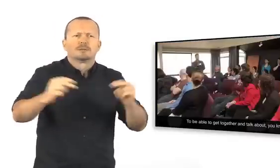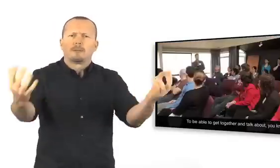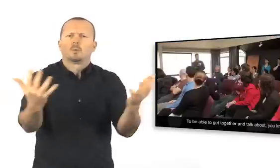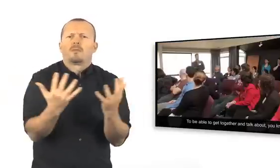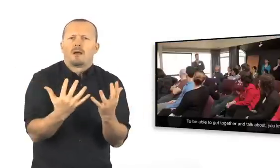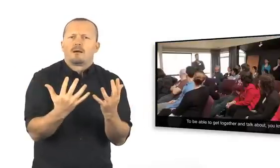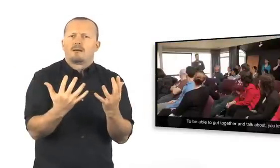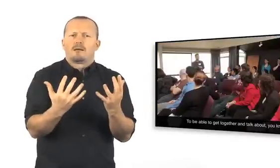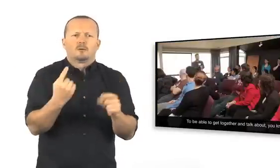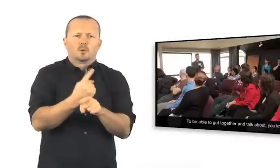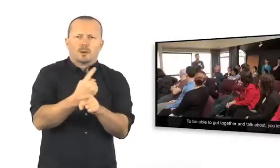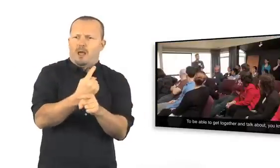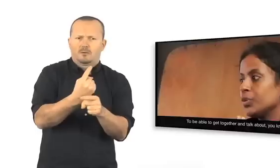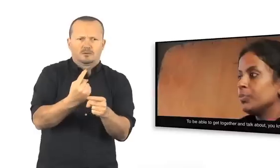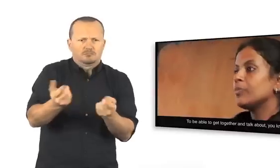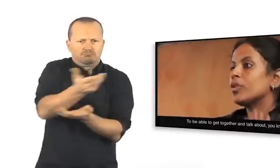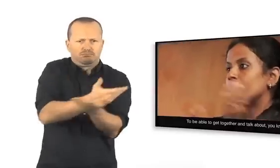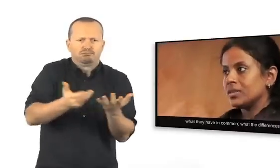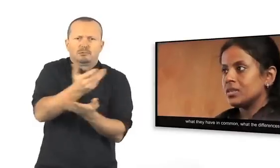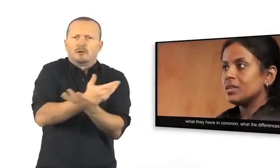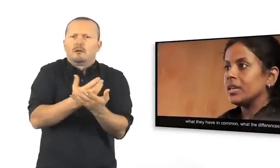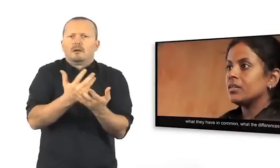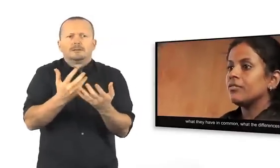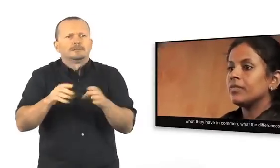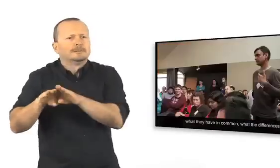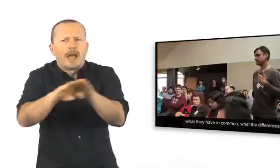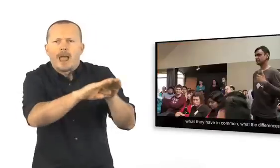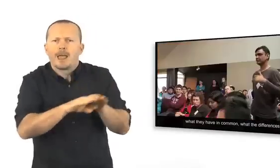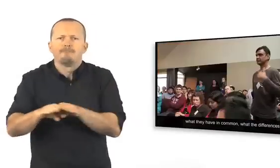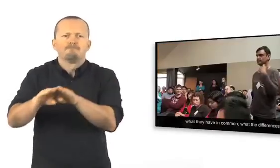To be able to get together and talk about, you know, what they have in common, what the